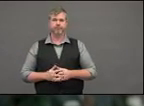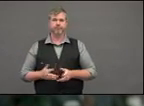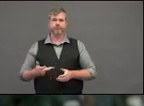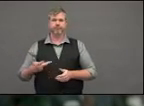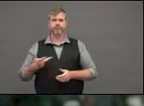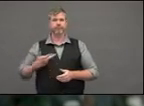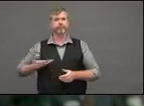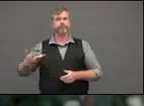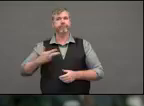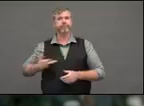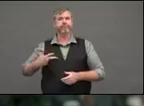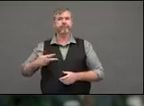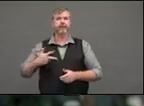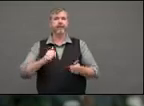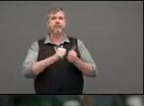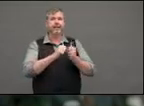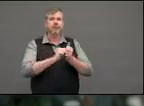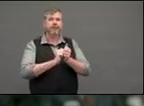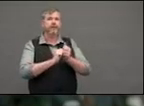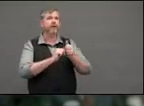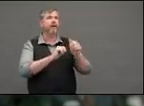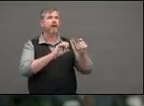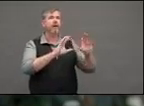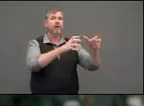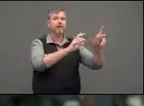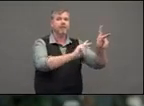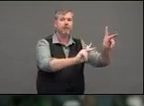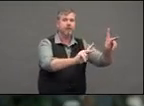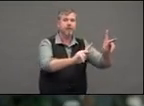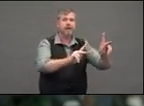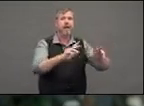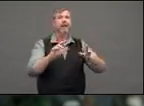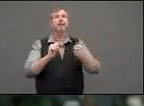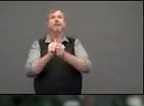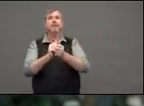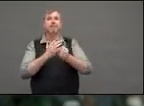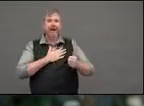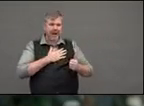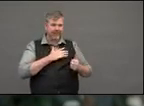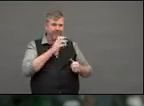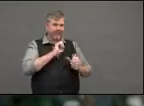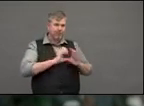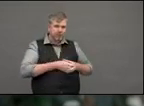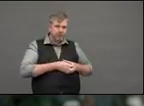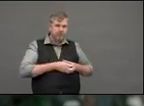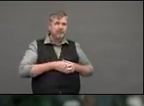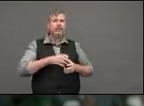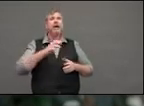the same age as us and i think especially right now it's even